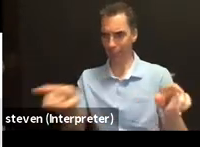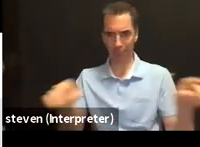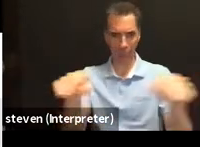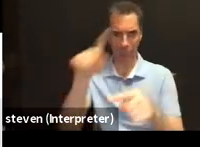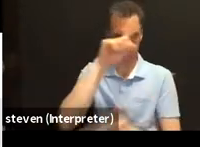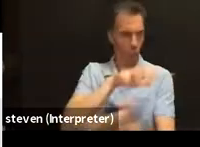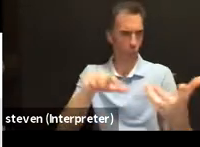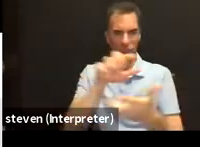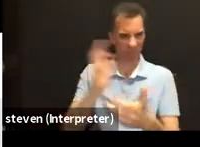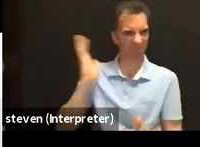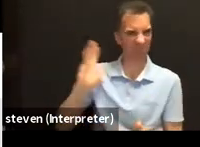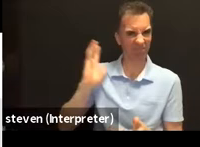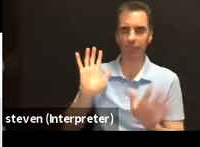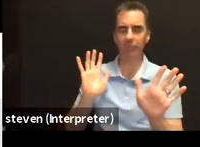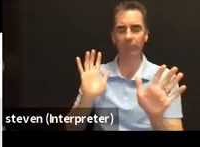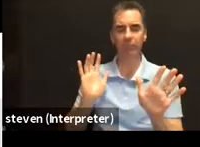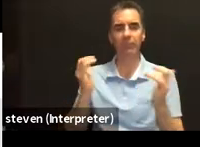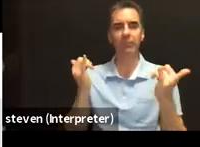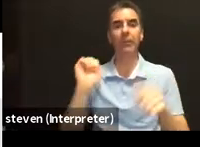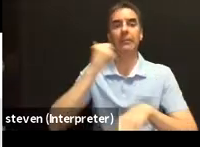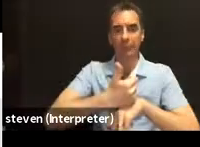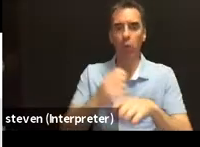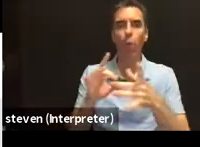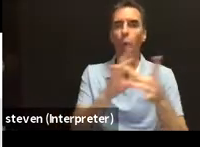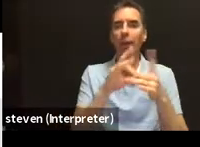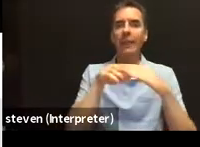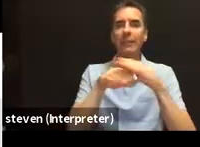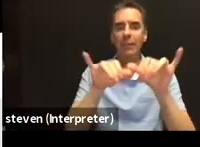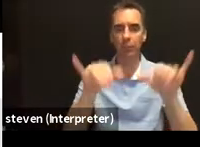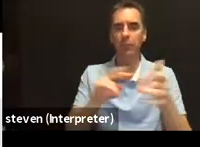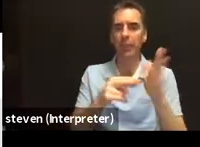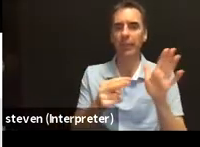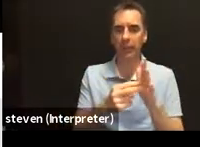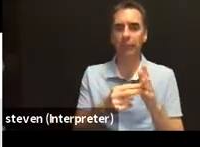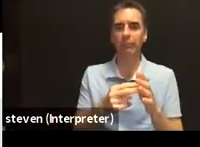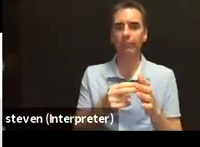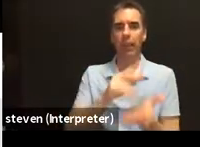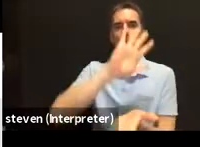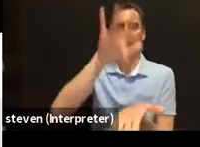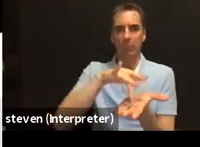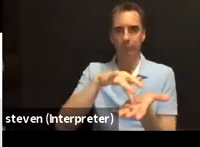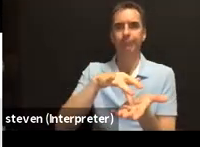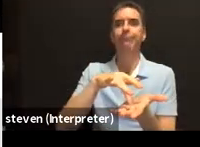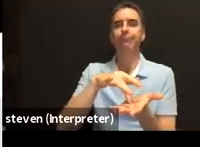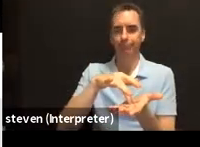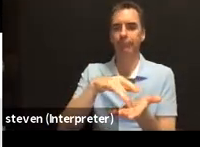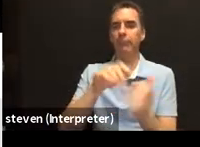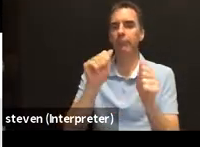maria.rodriguez: So this made the coordinated entry system really allowed us to streamline that process to where now we have different access sites which I included in this PowerPoint at the end.